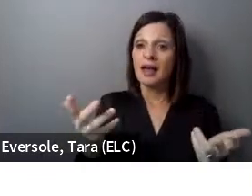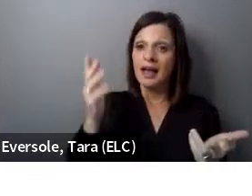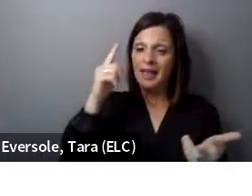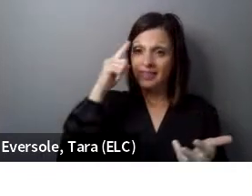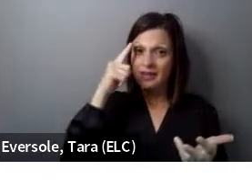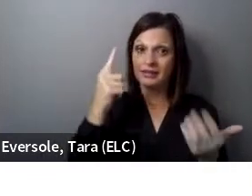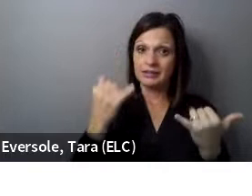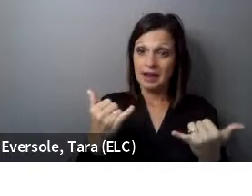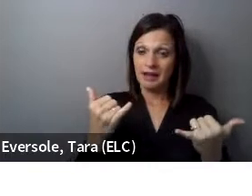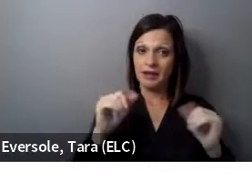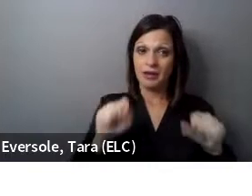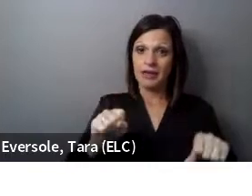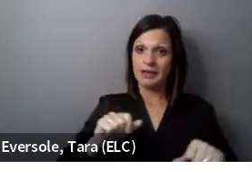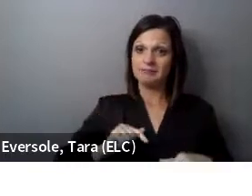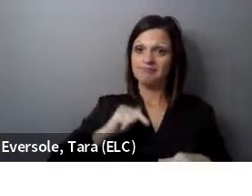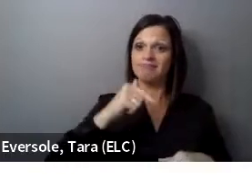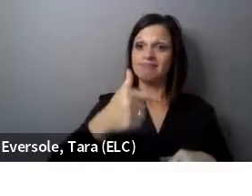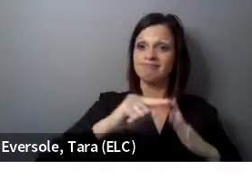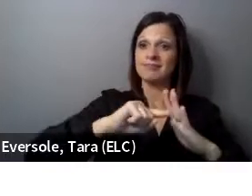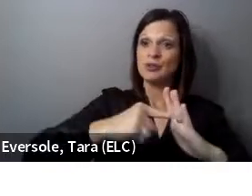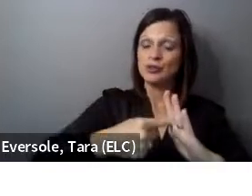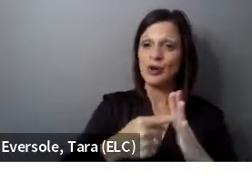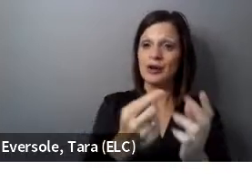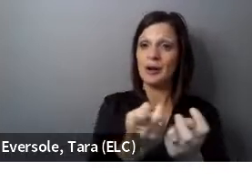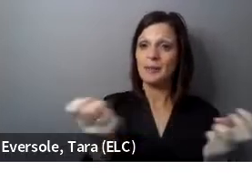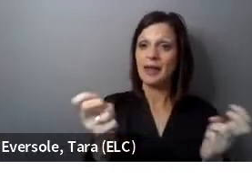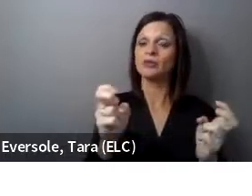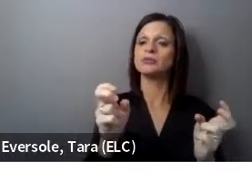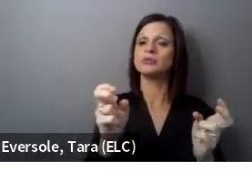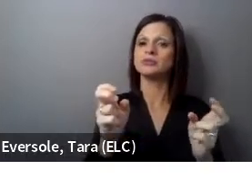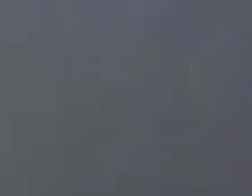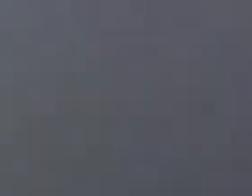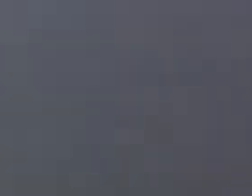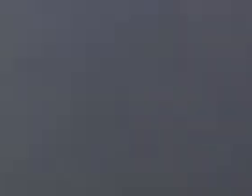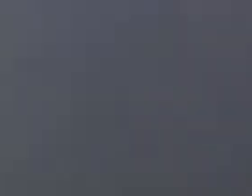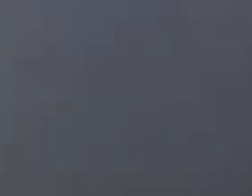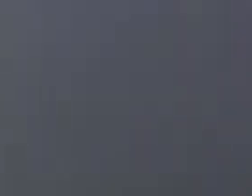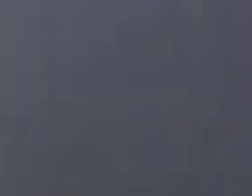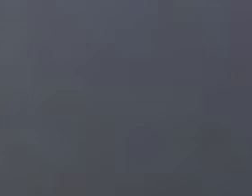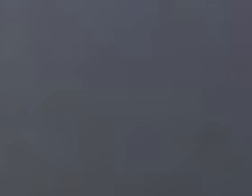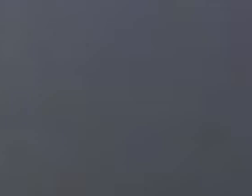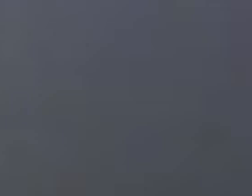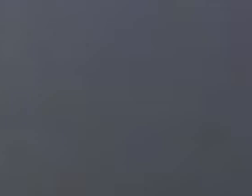If that sounds good to you. Wonderful.